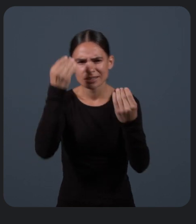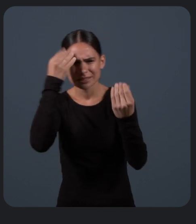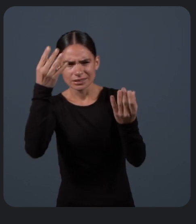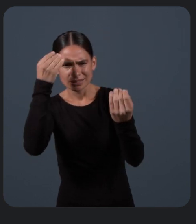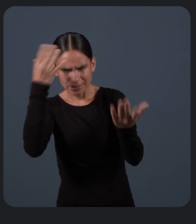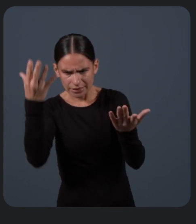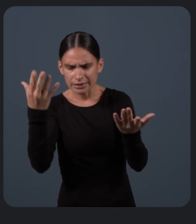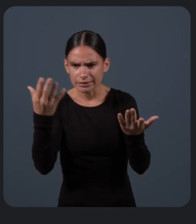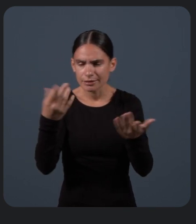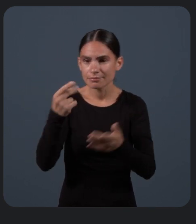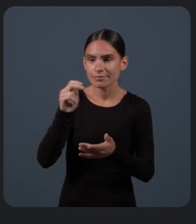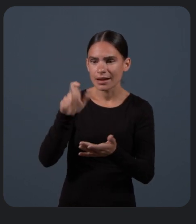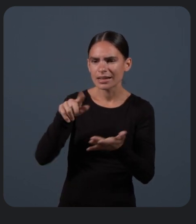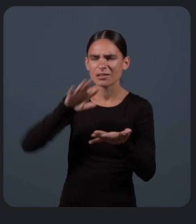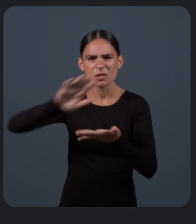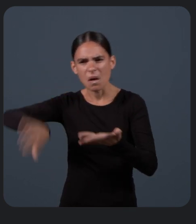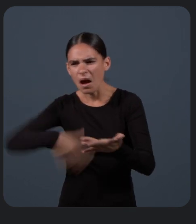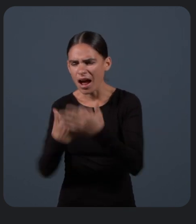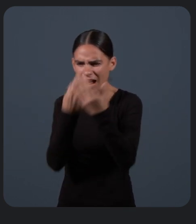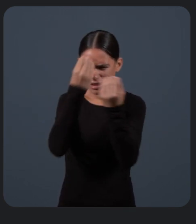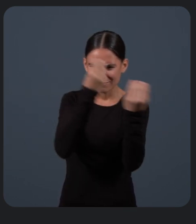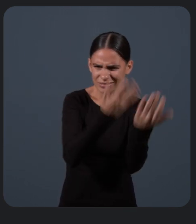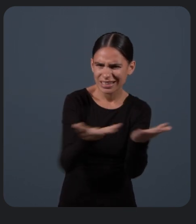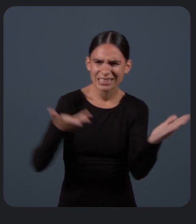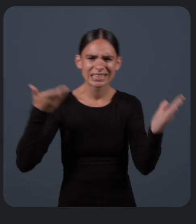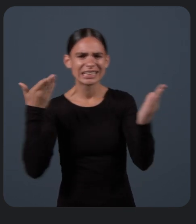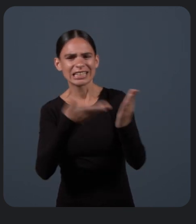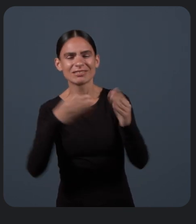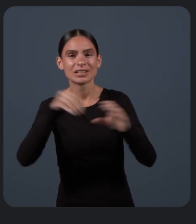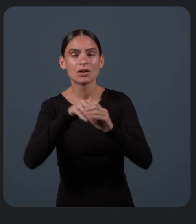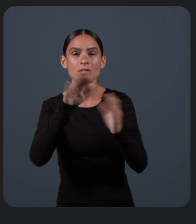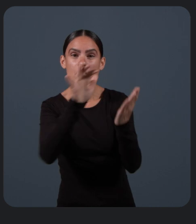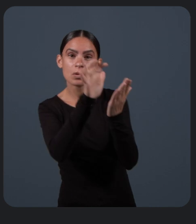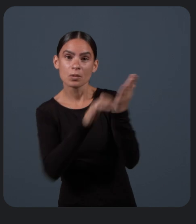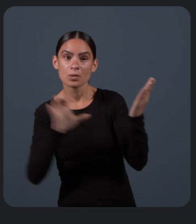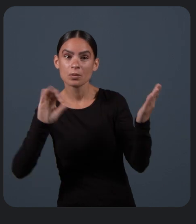in your code on how to improve your Vitals, making it a great companion to web.dev.